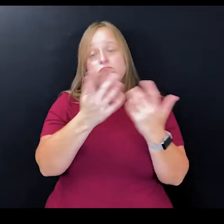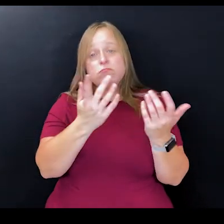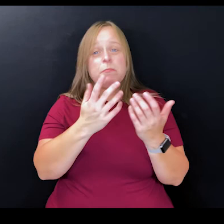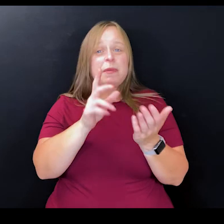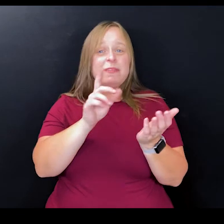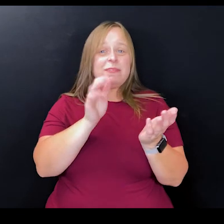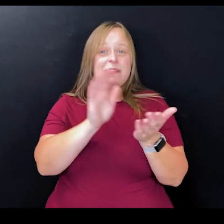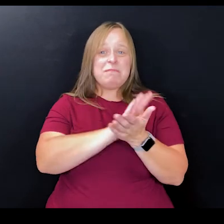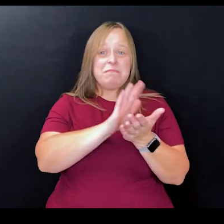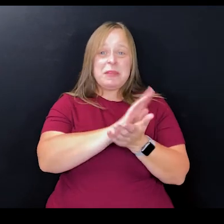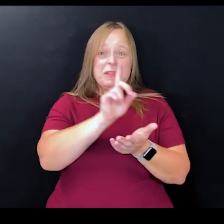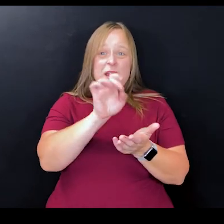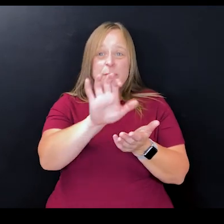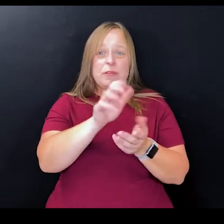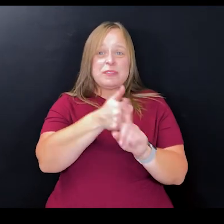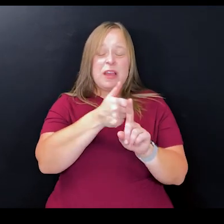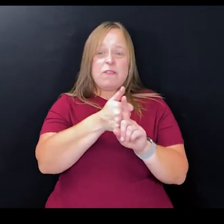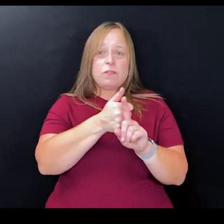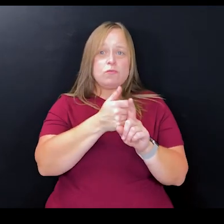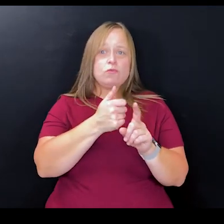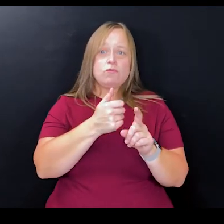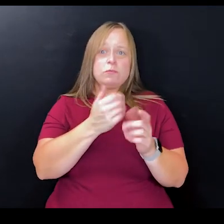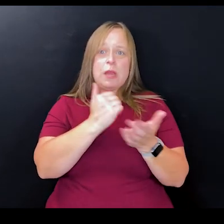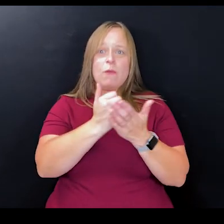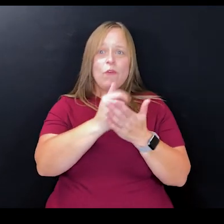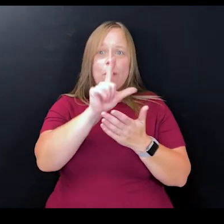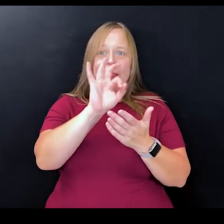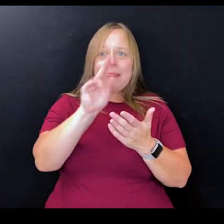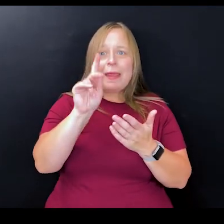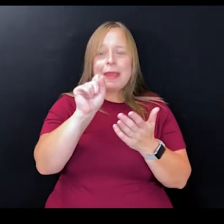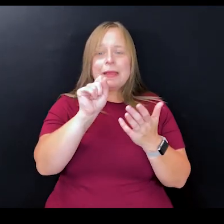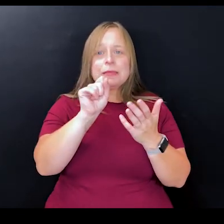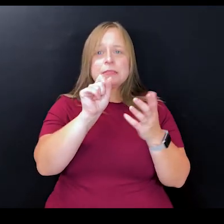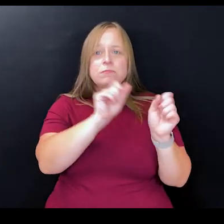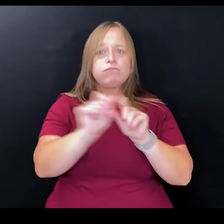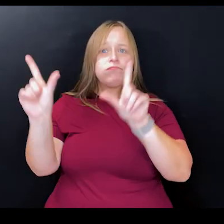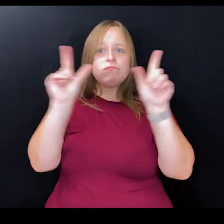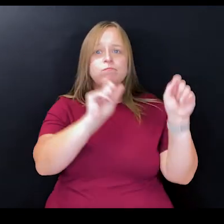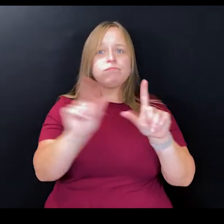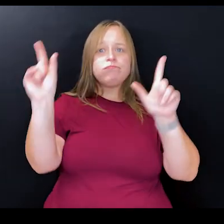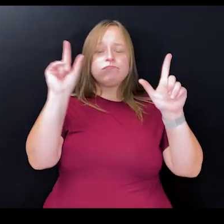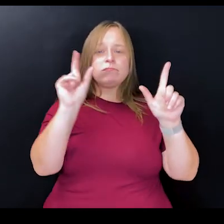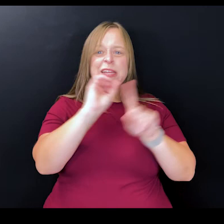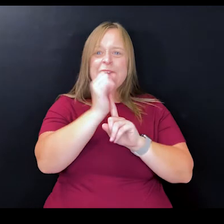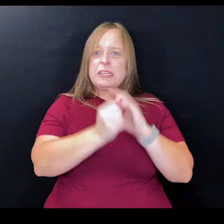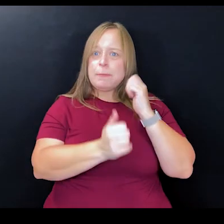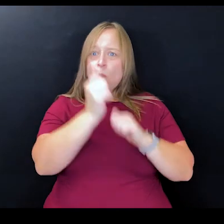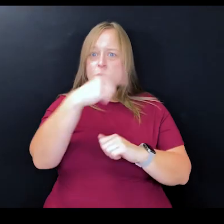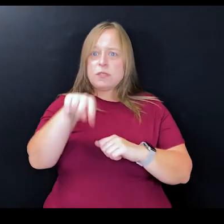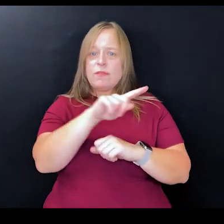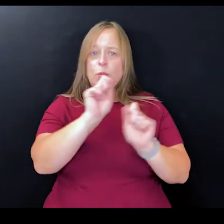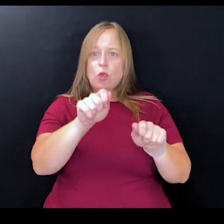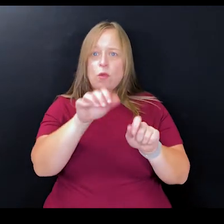But the document itself, online is very handy. There's links to all the cases that we've cited, or at least most of them that we could find